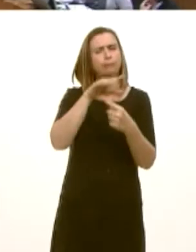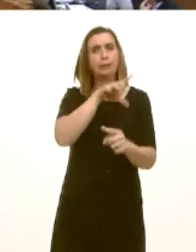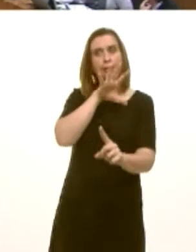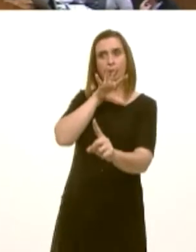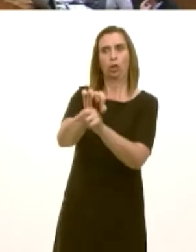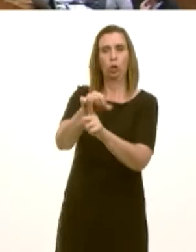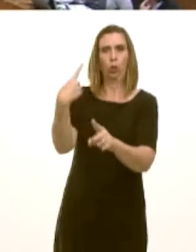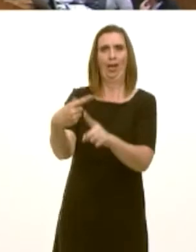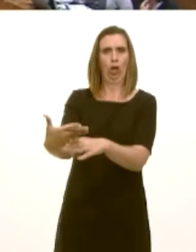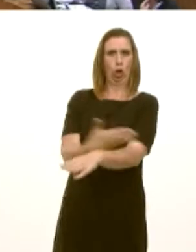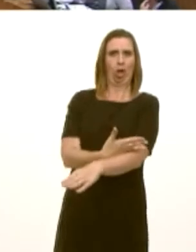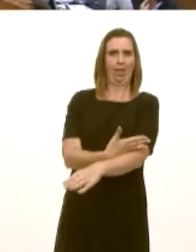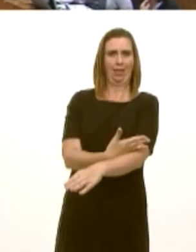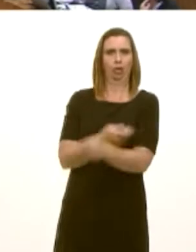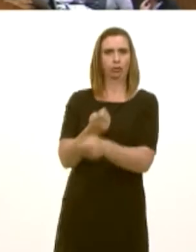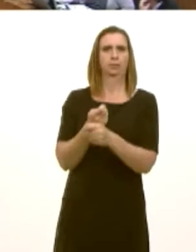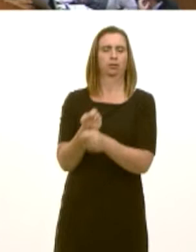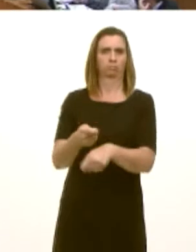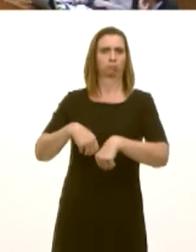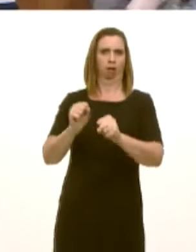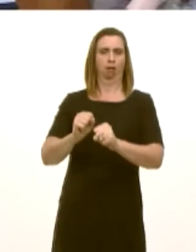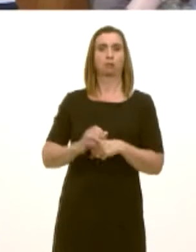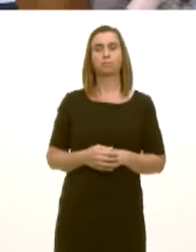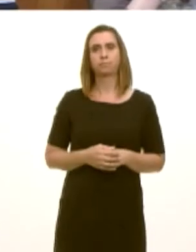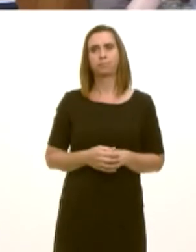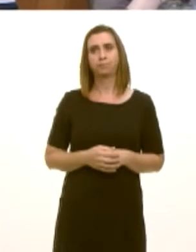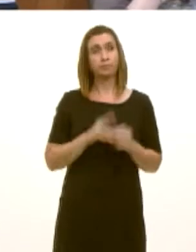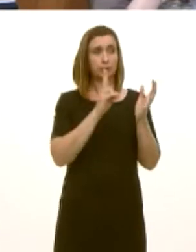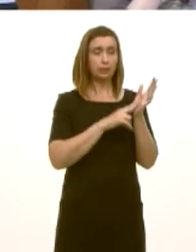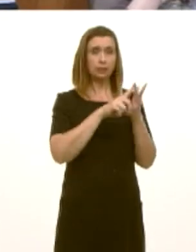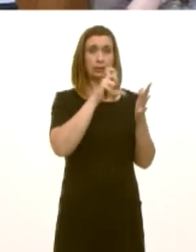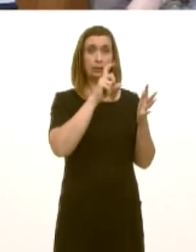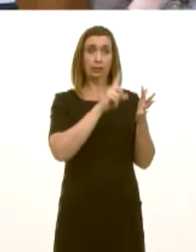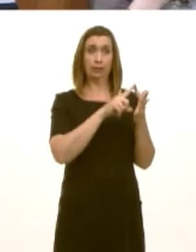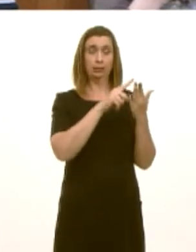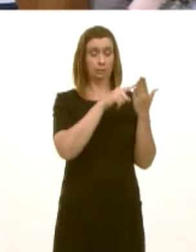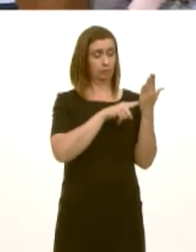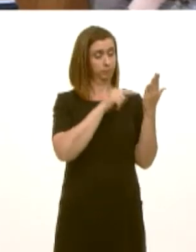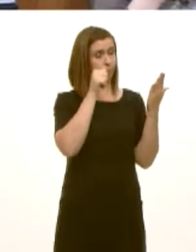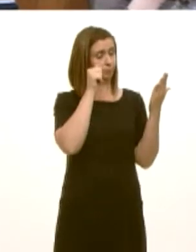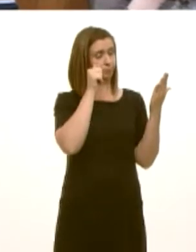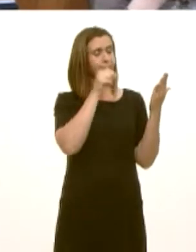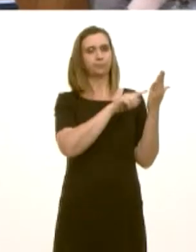Carwyn Jones: Diagnostic waiting times have not been acceptable for some months, but they are now moving in the right direction.